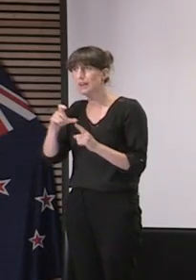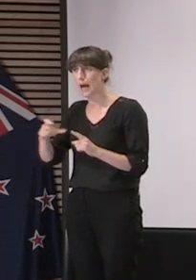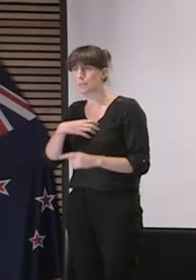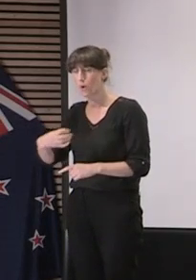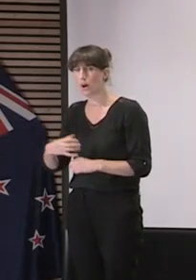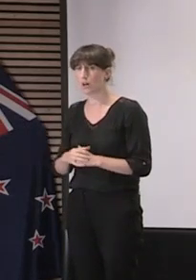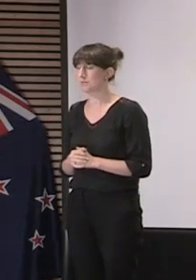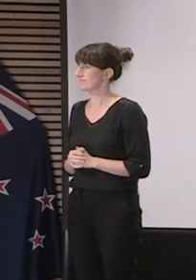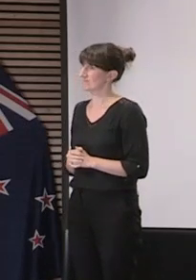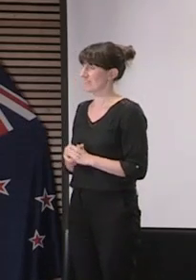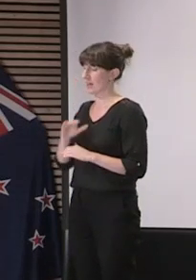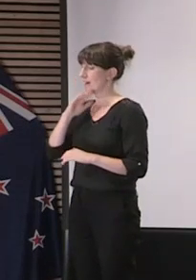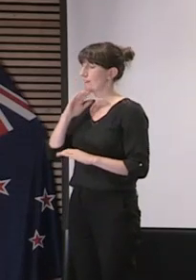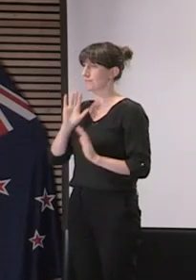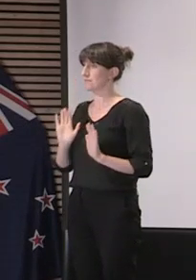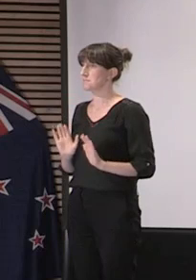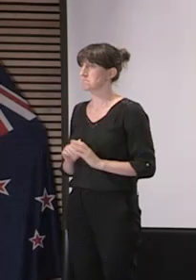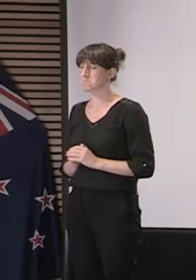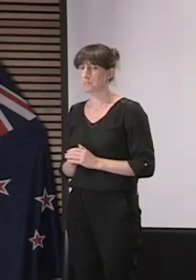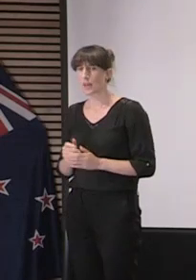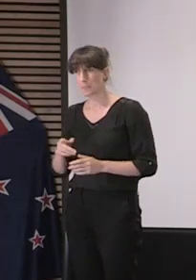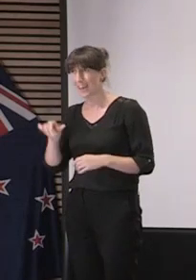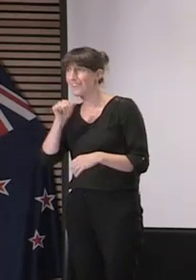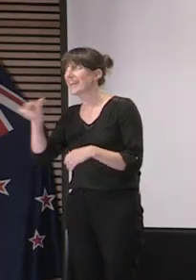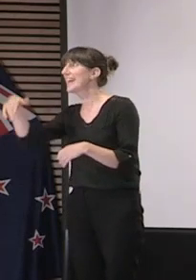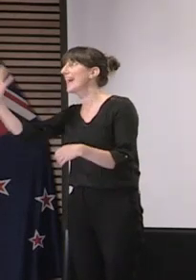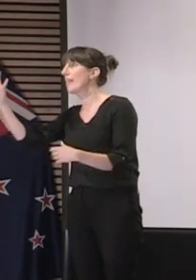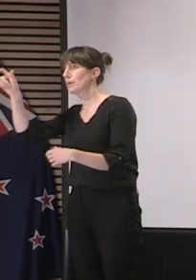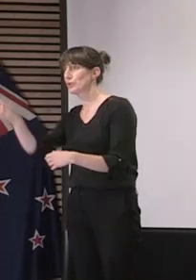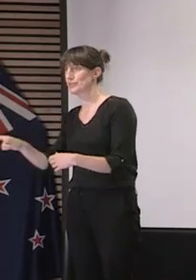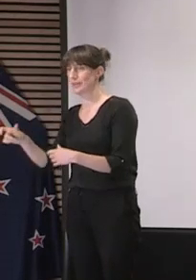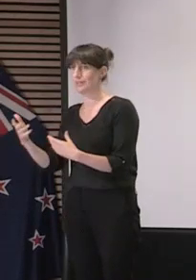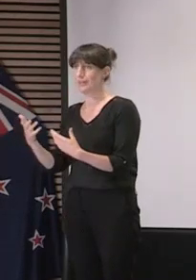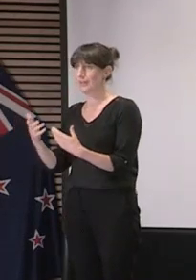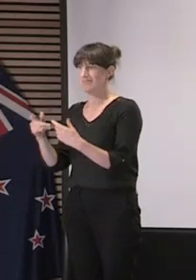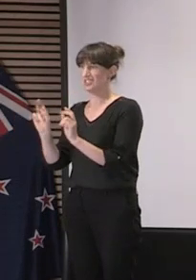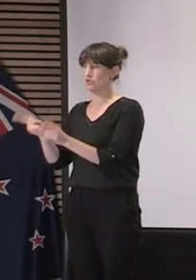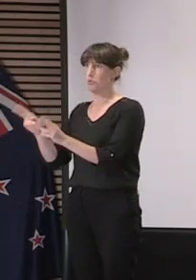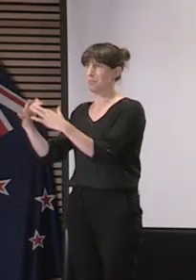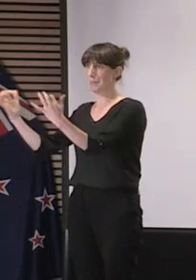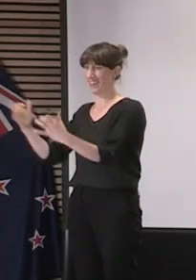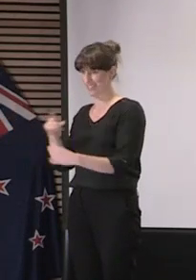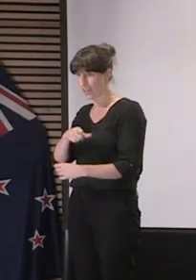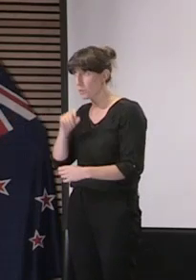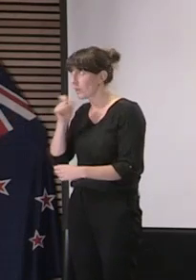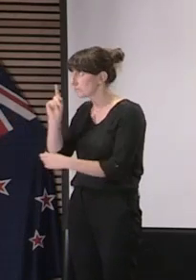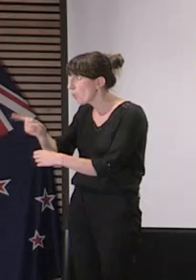required with him, given the outcome we've seen. REPORTER: So is there any other member of the New Zealand public did